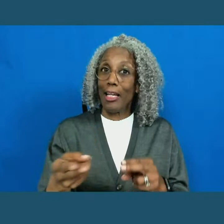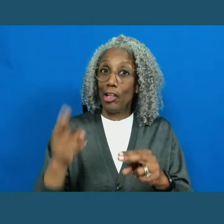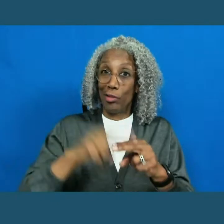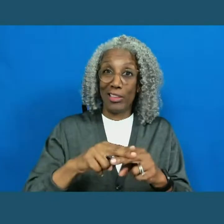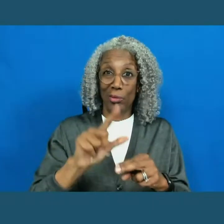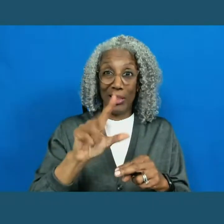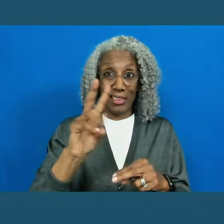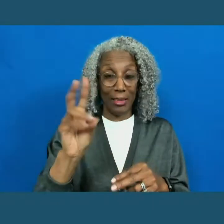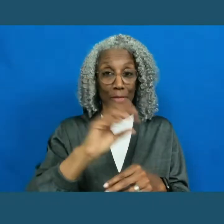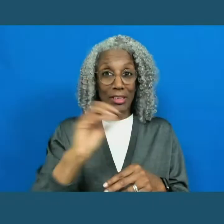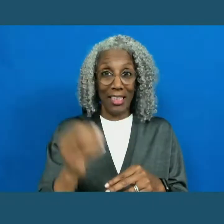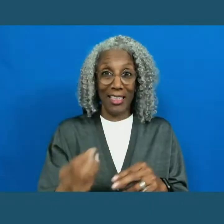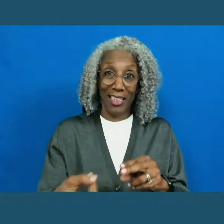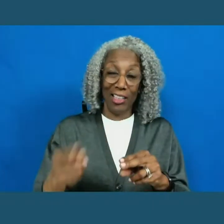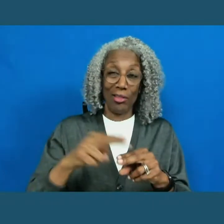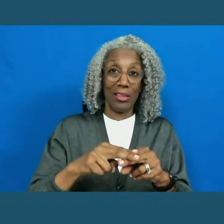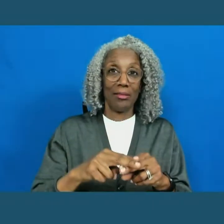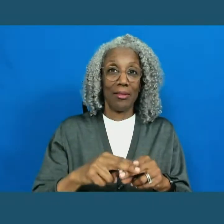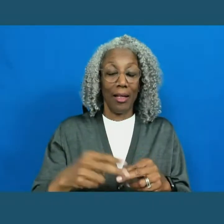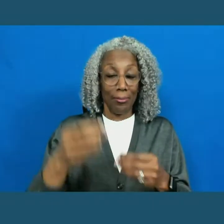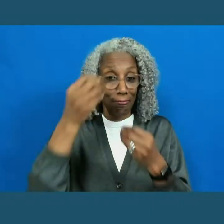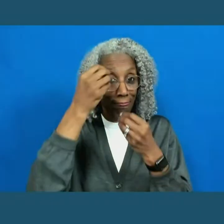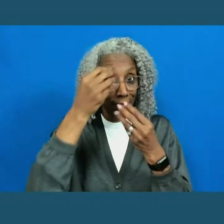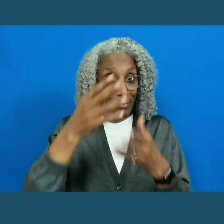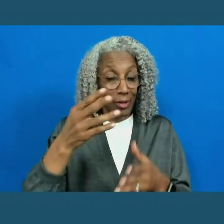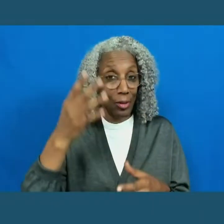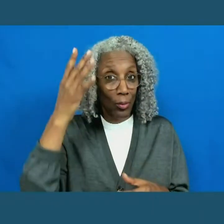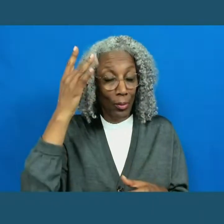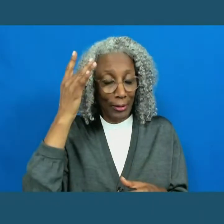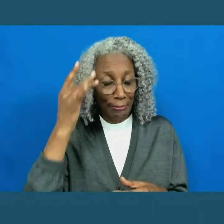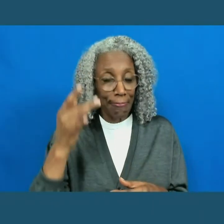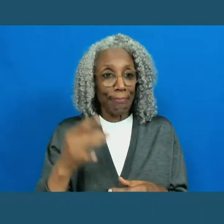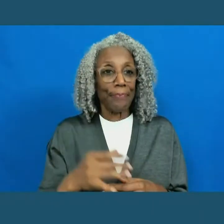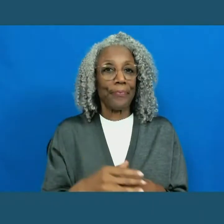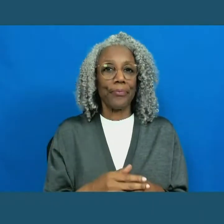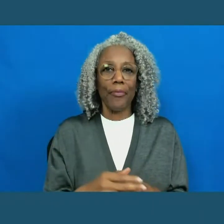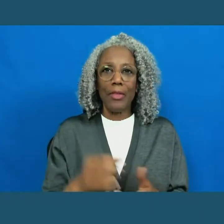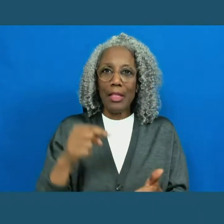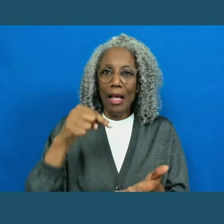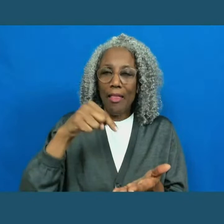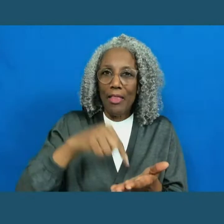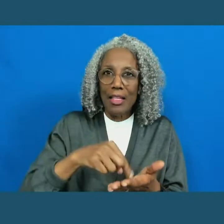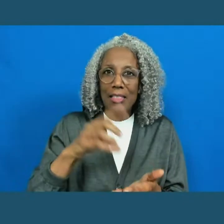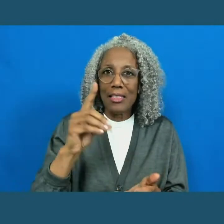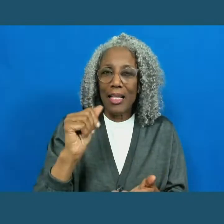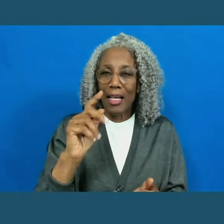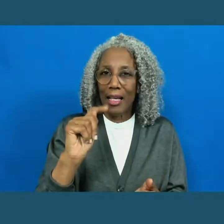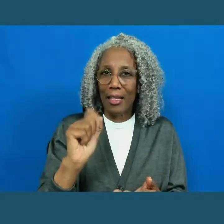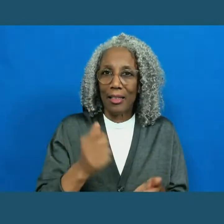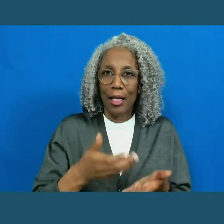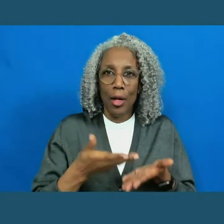2022, which was, you know an increase of 26% Now I'm saying